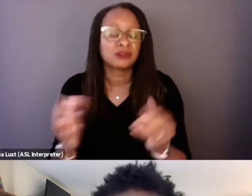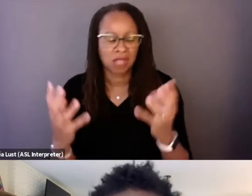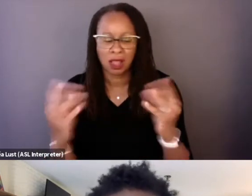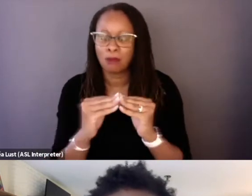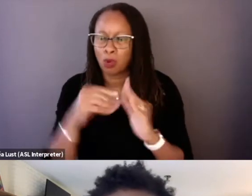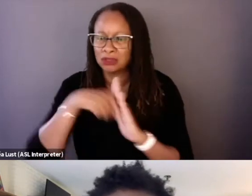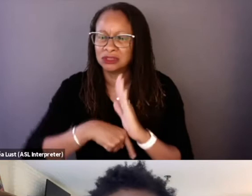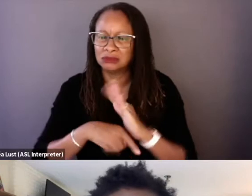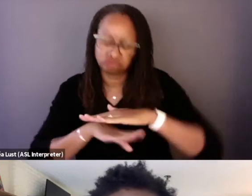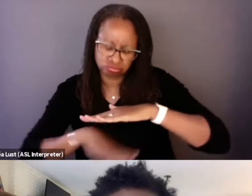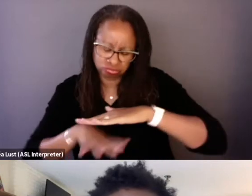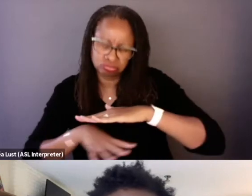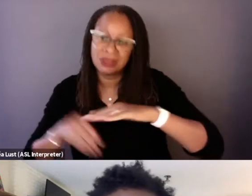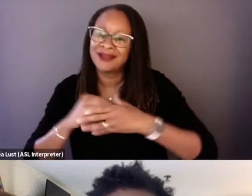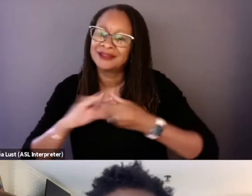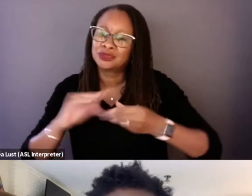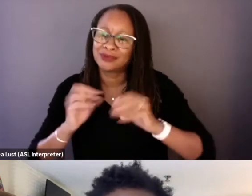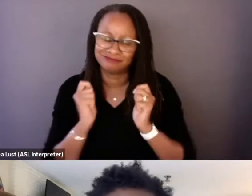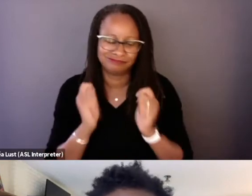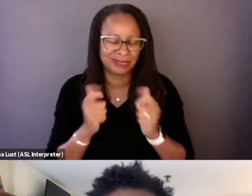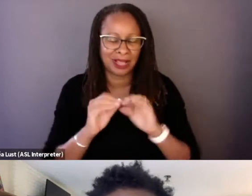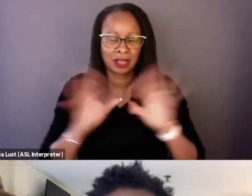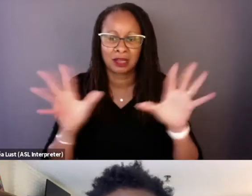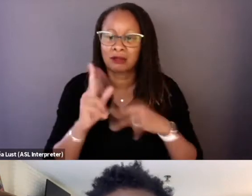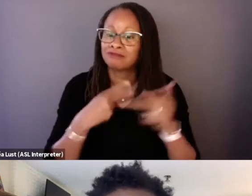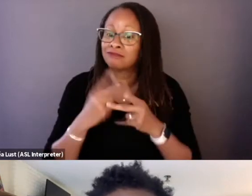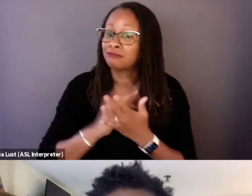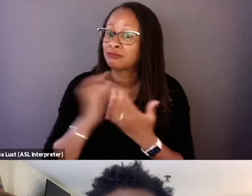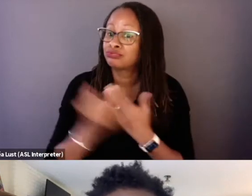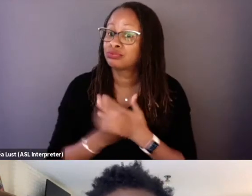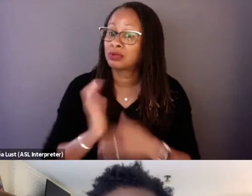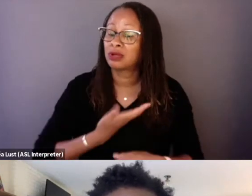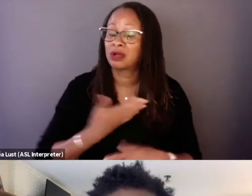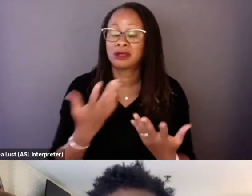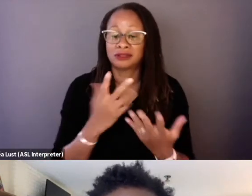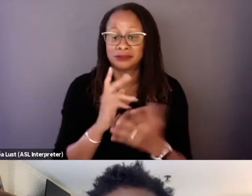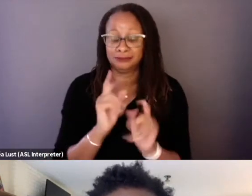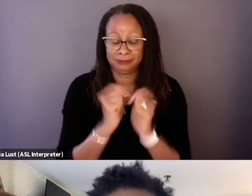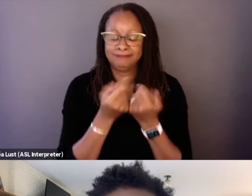and it was immediately clear that it was the type of project that our team, you know, would be interested in.